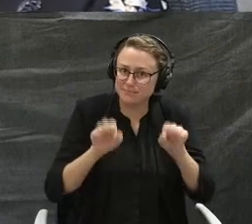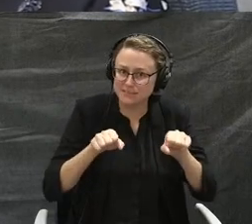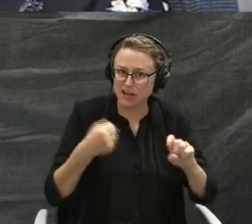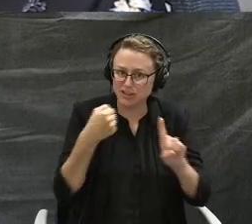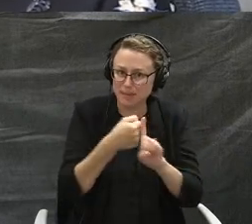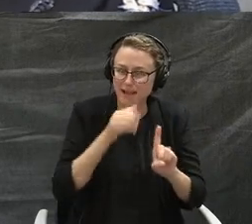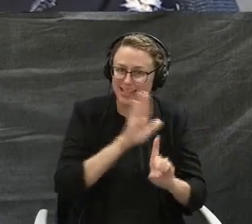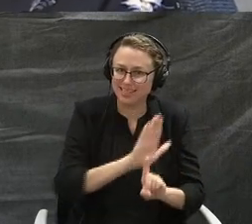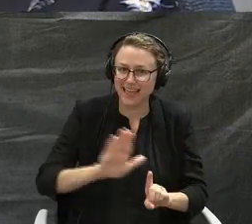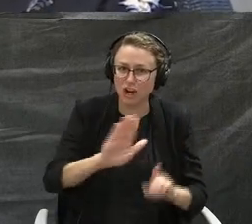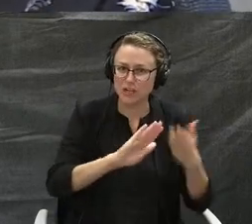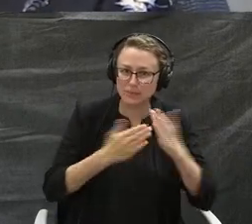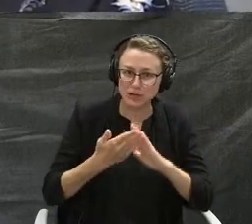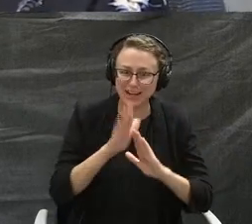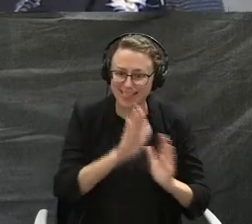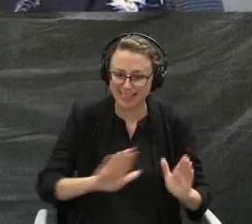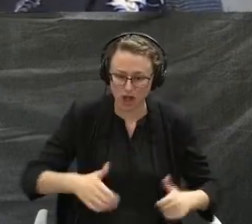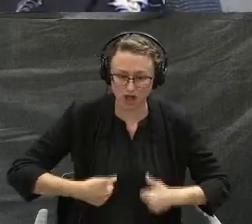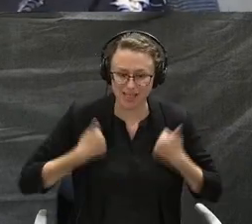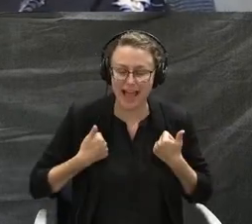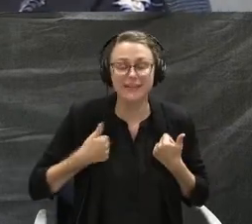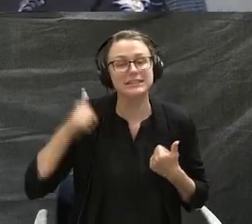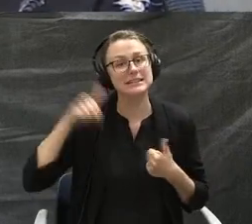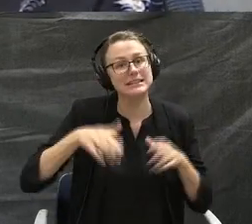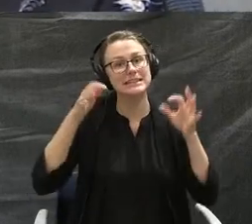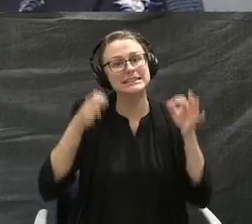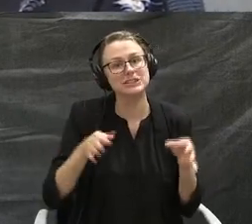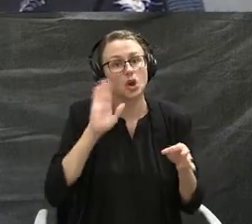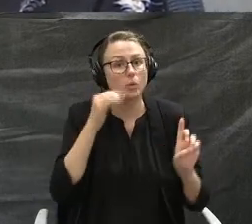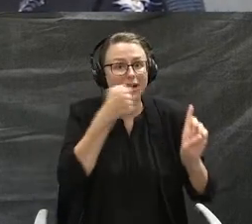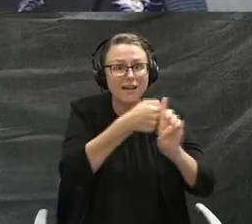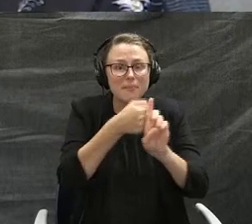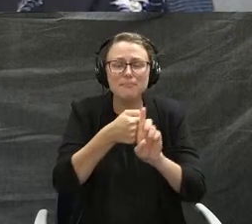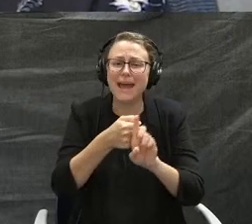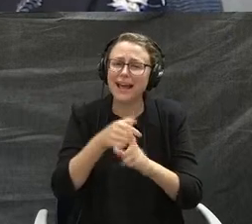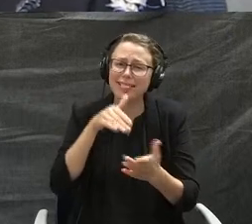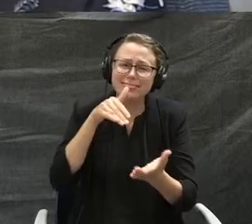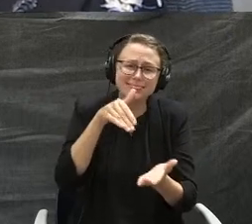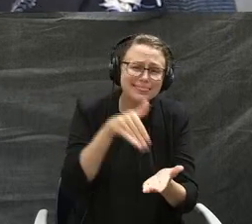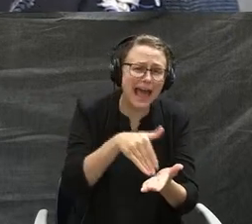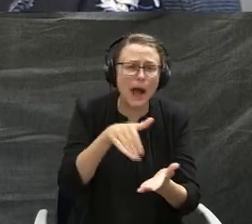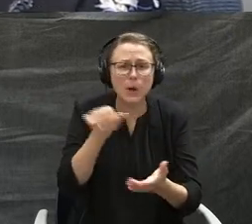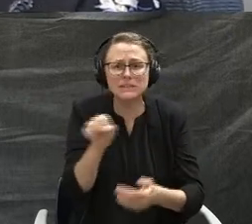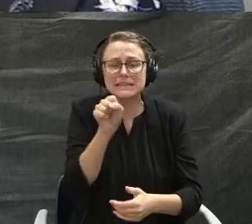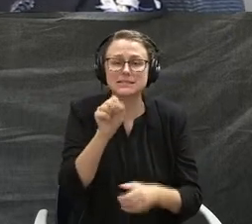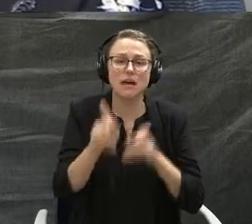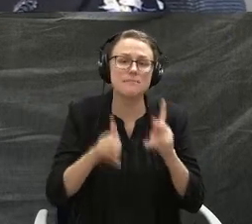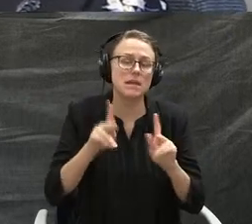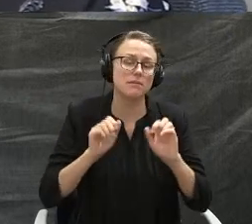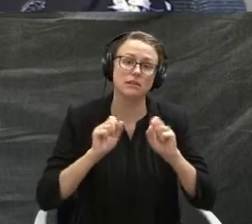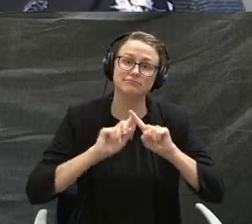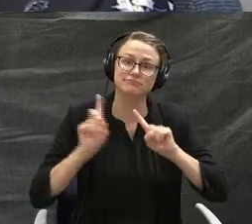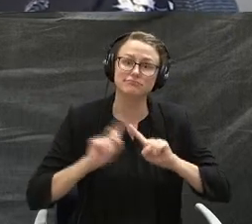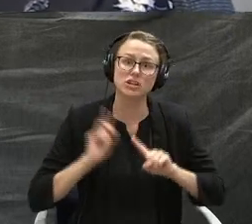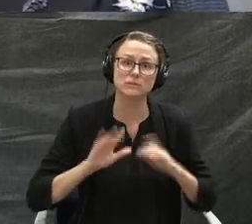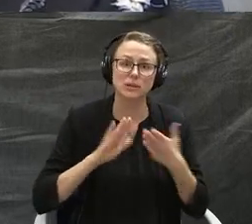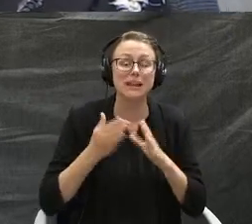lives? This decision will impact thousands of people in multiple communities and many will have no opportunity to provide input,